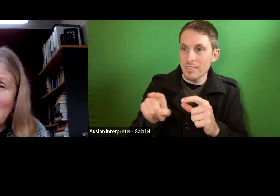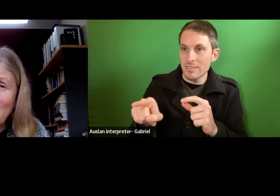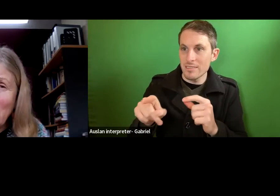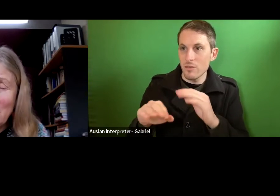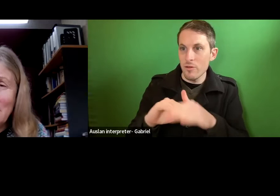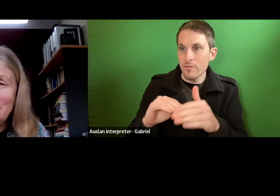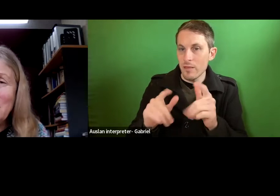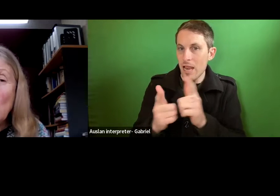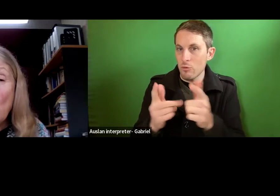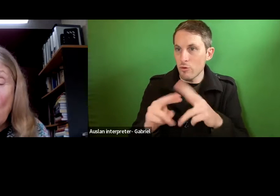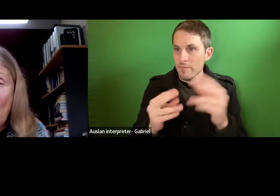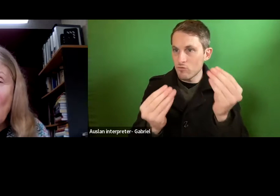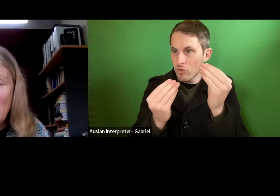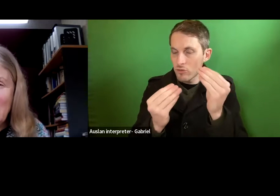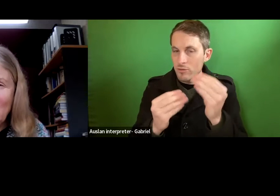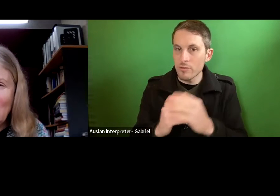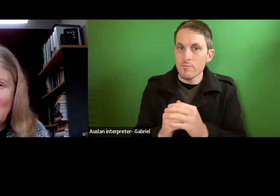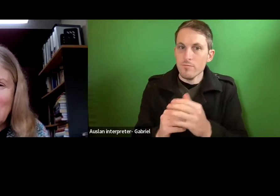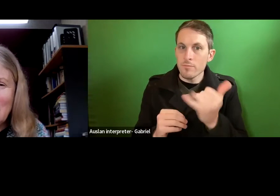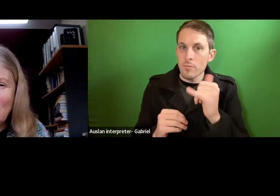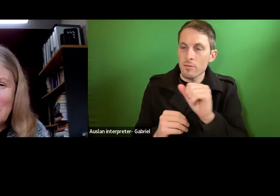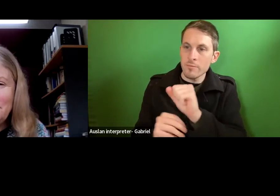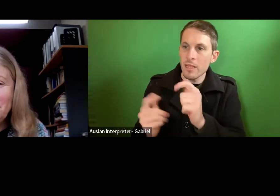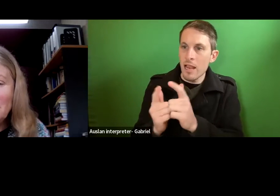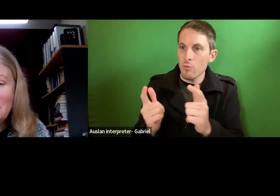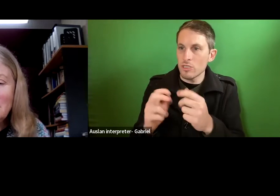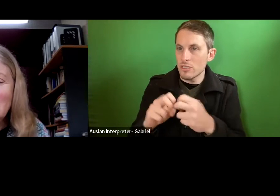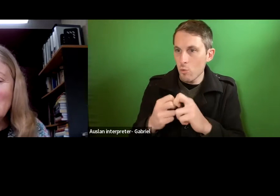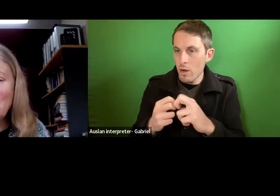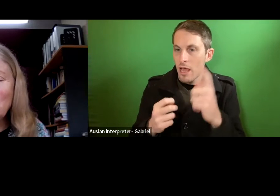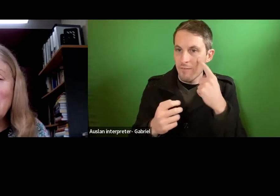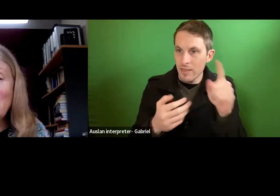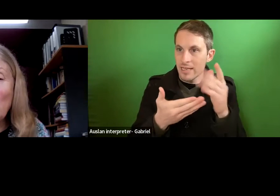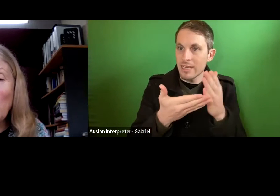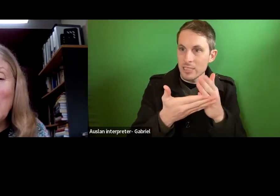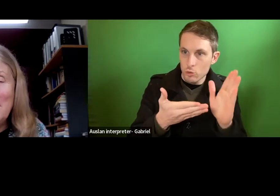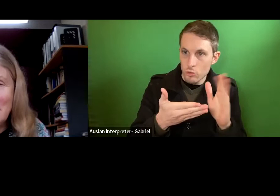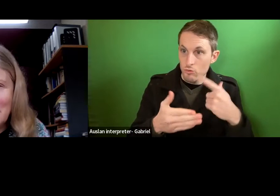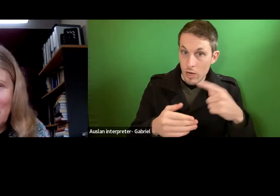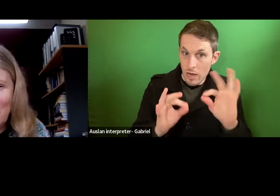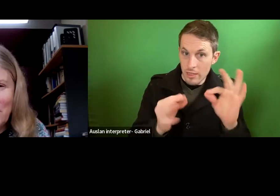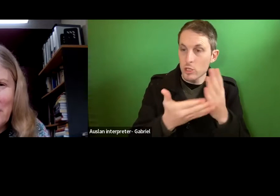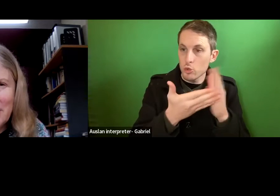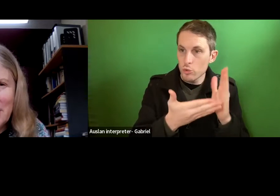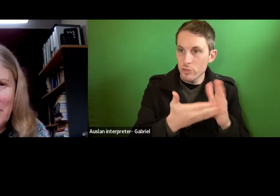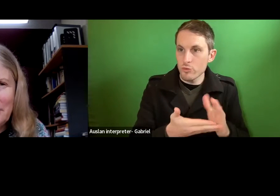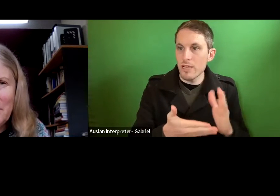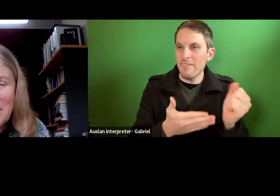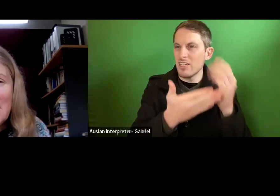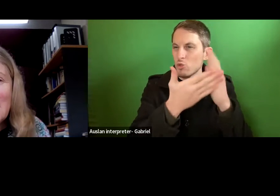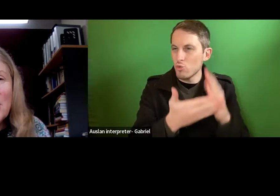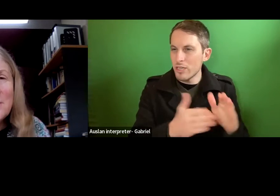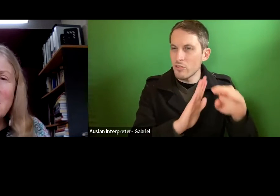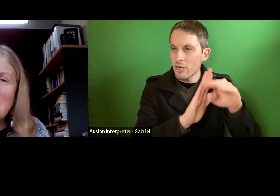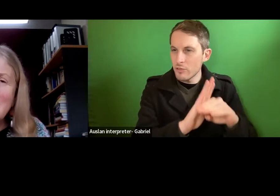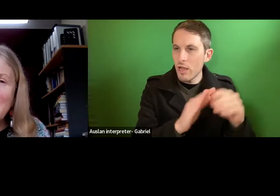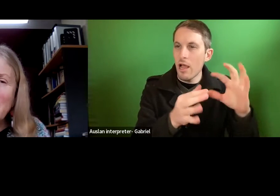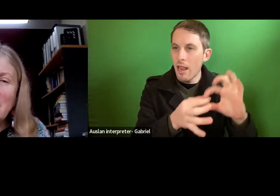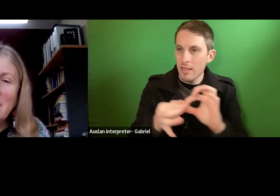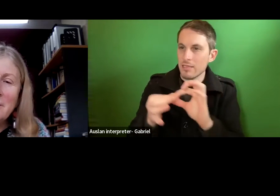instruction or a language disorder. So there are always exclusionary criteria. In terms of DSM 5,